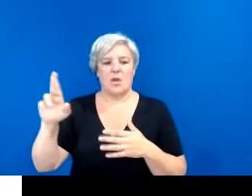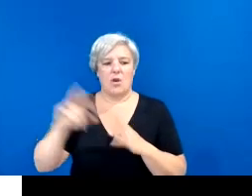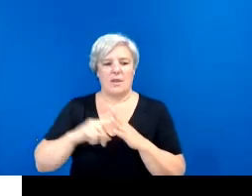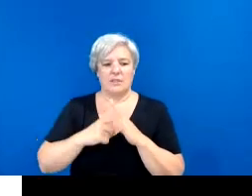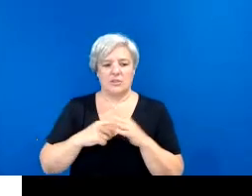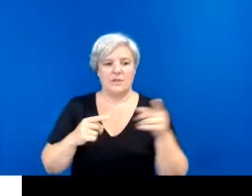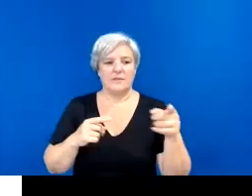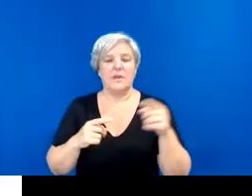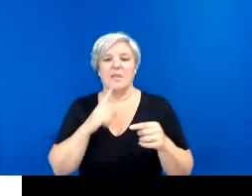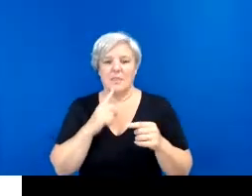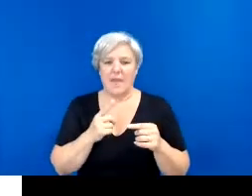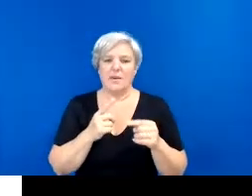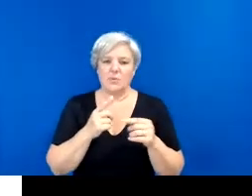And this was created, of course, by